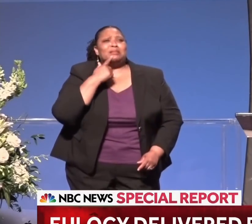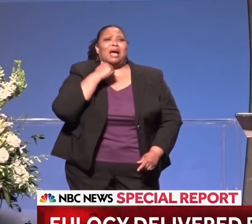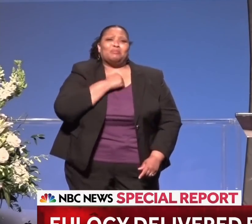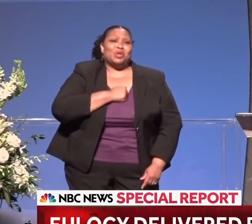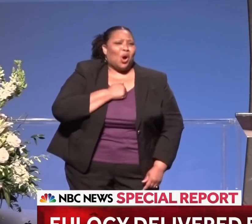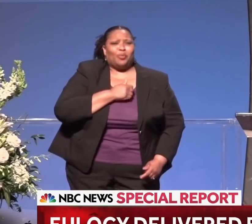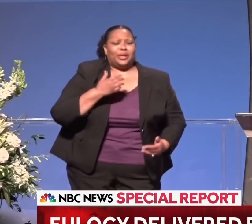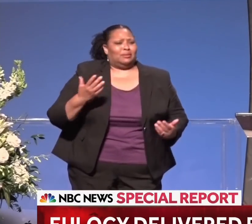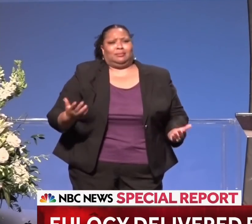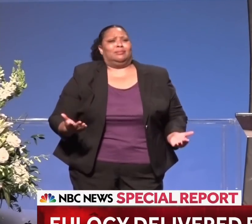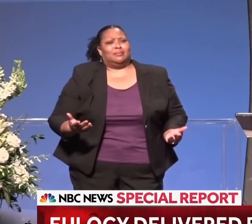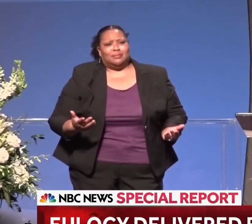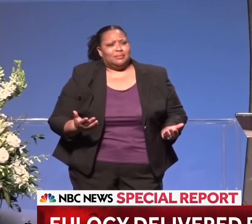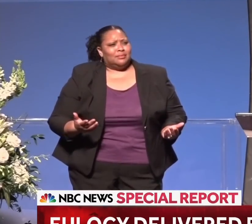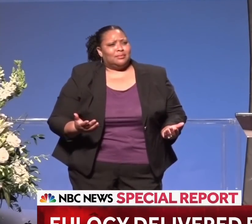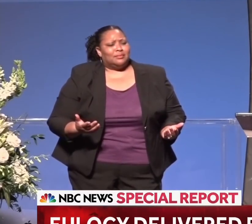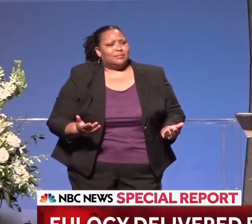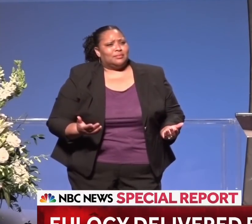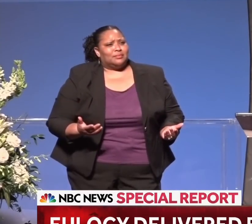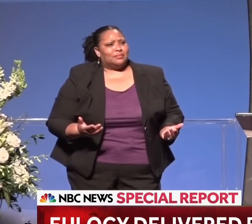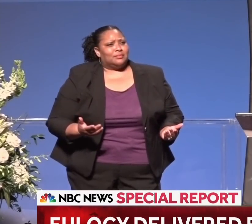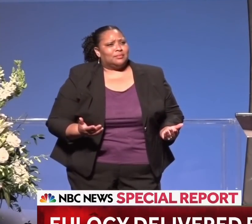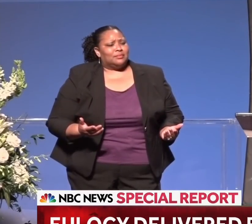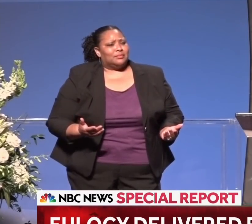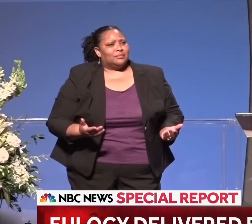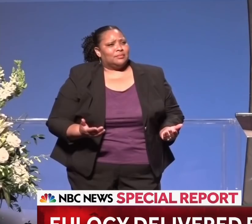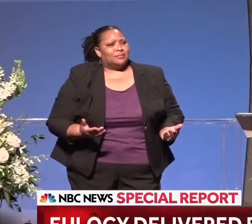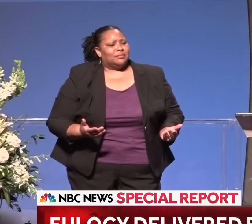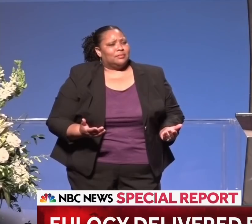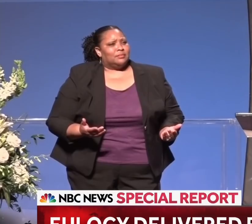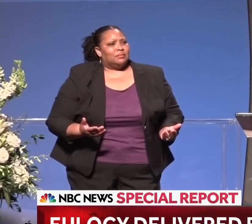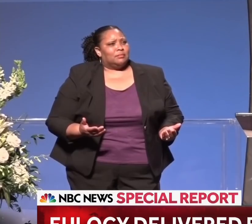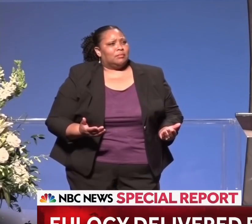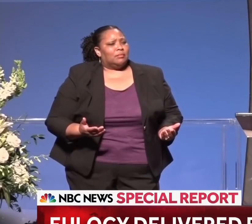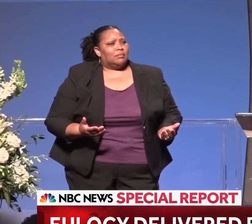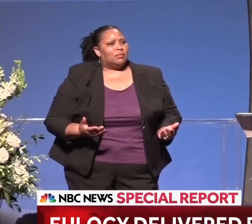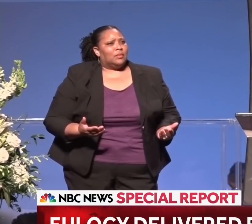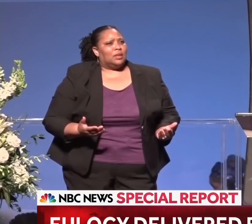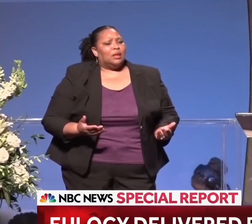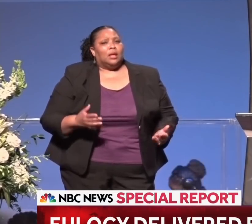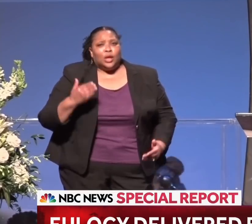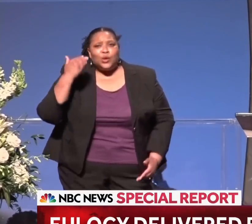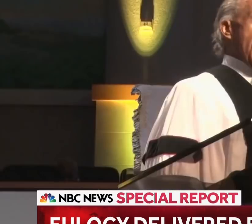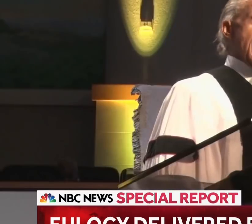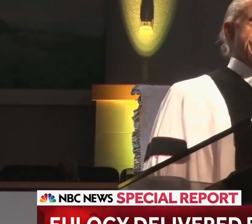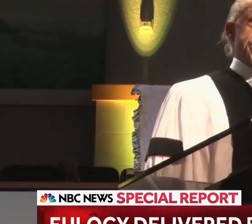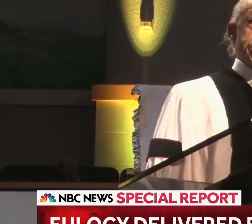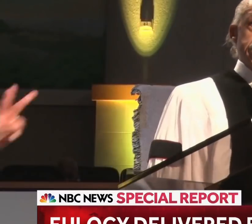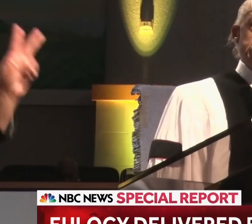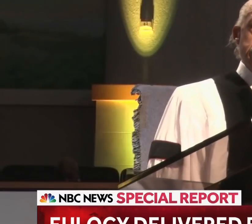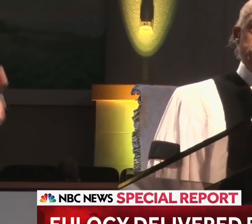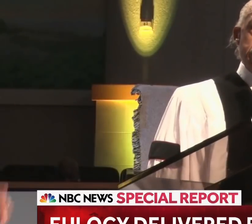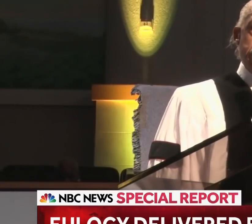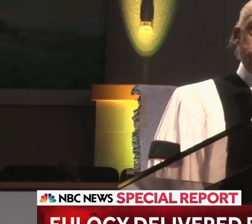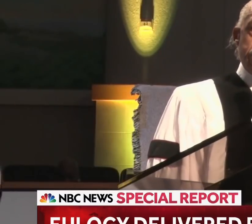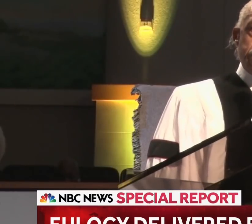YEARS LATER, WHEN THE WHOLE WORLD IS MARCHING, ALL OF A SUDDEN YOU GO AND DO A FACETIME SUDDEN YOU GO AND DO A FACETIME